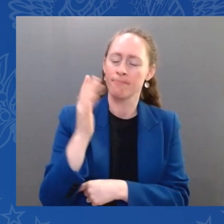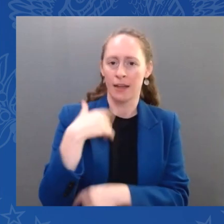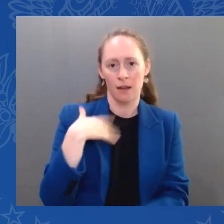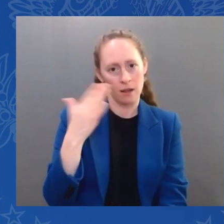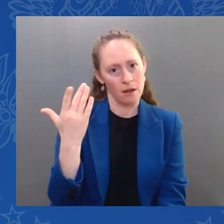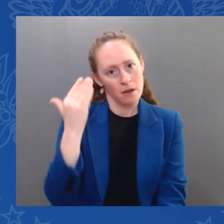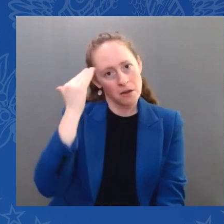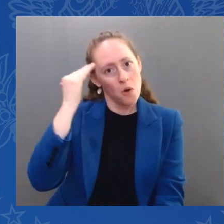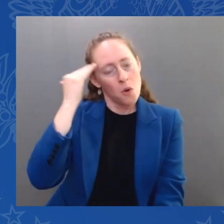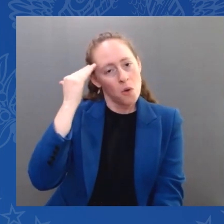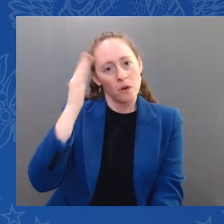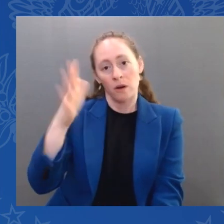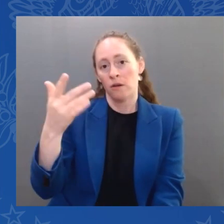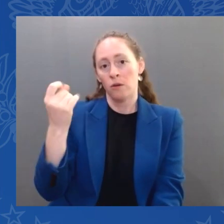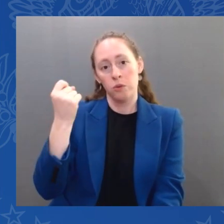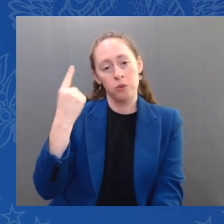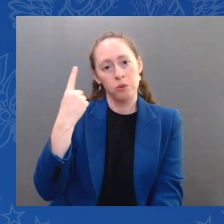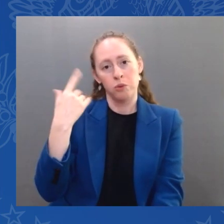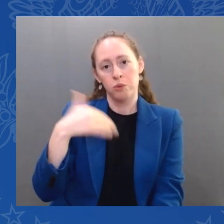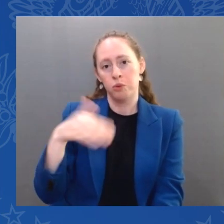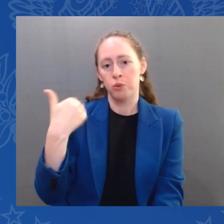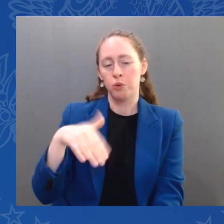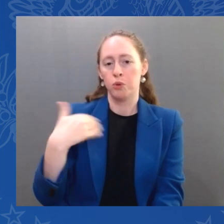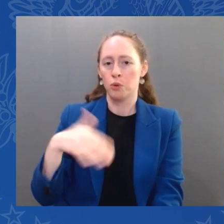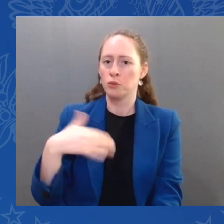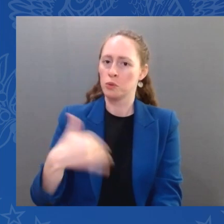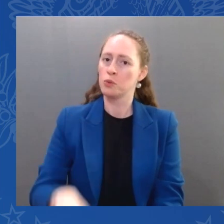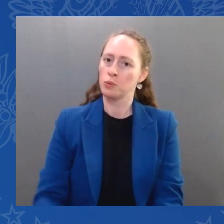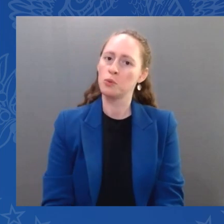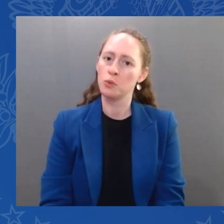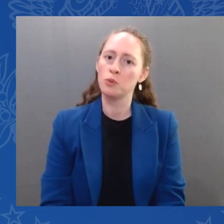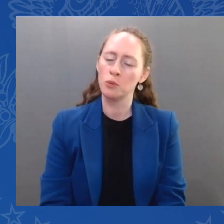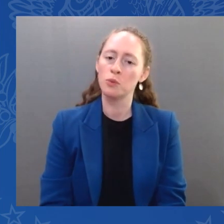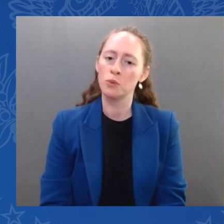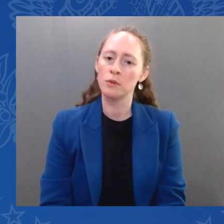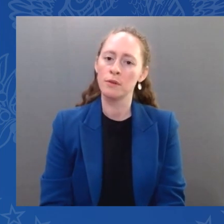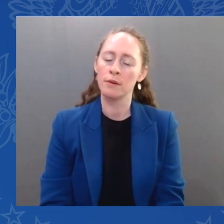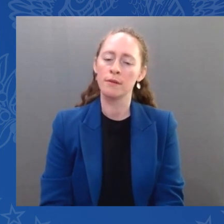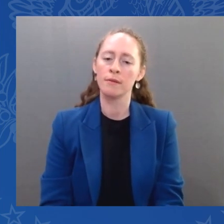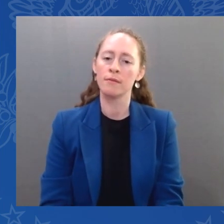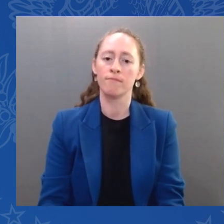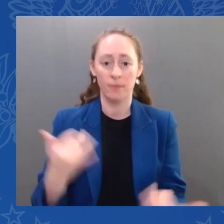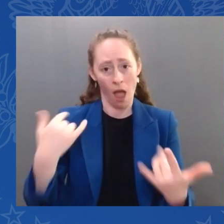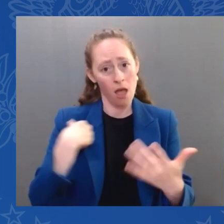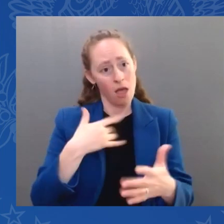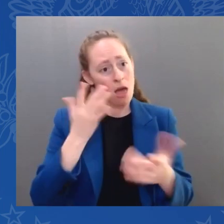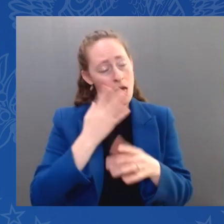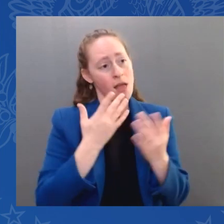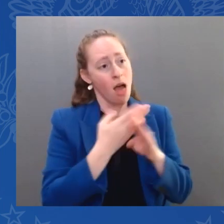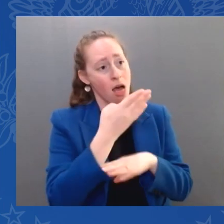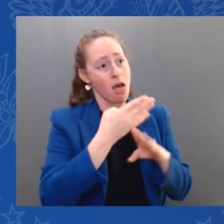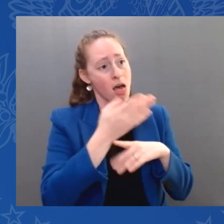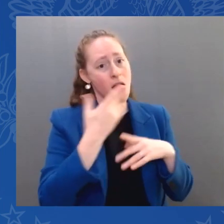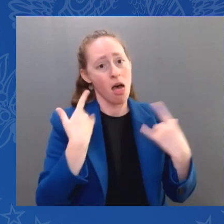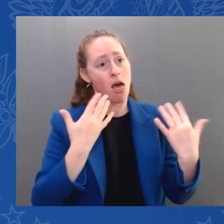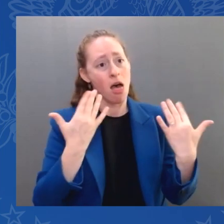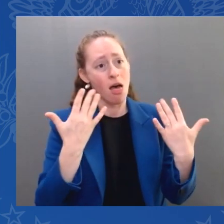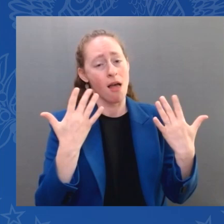And I know it will save lives. Together, we gather with many of the leaders who made this law a reality.